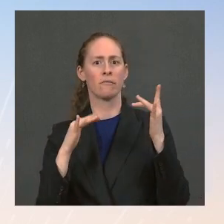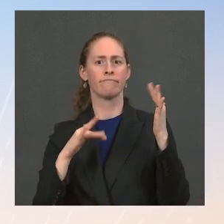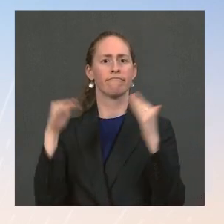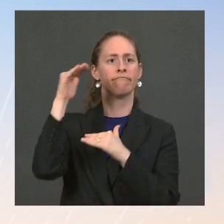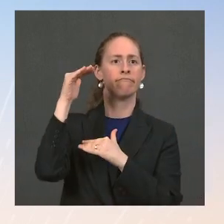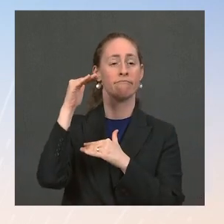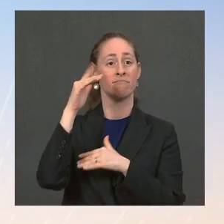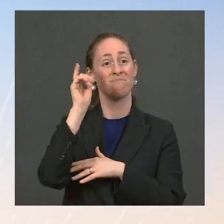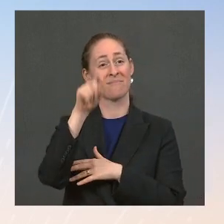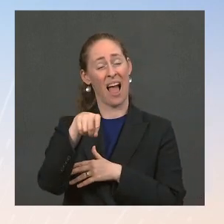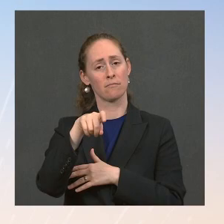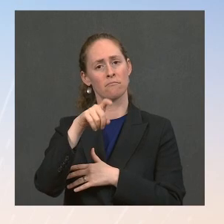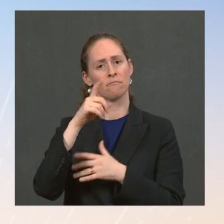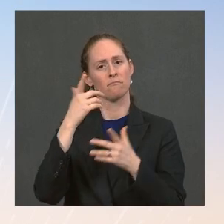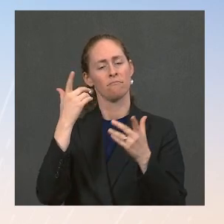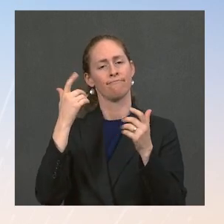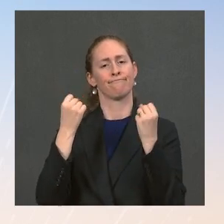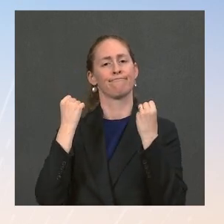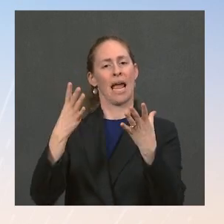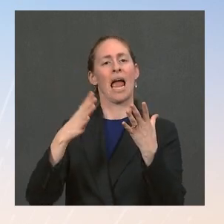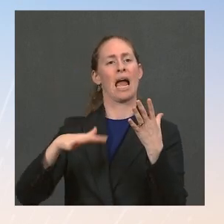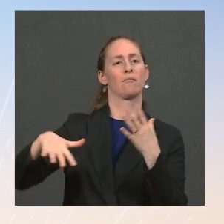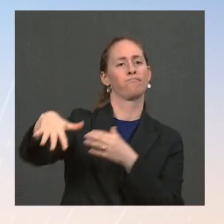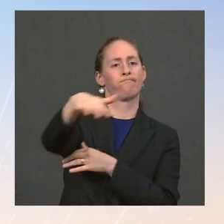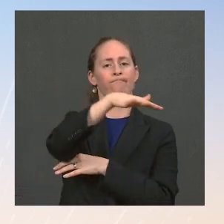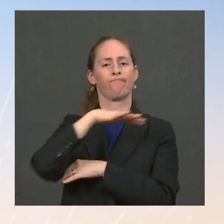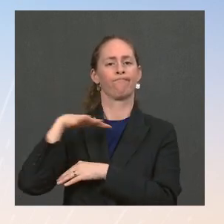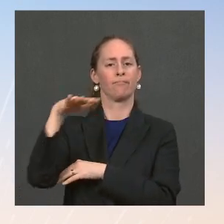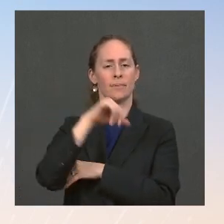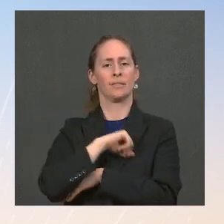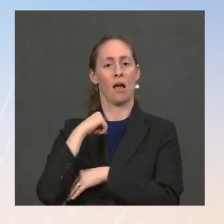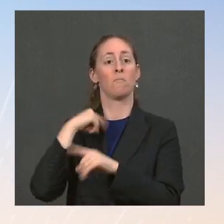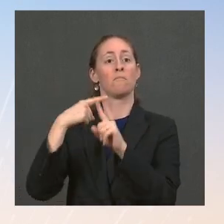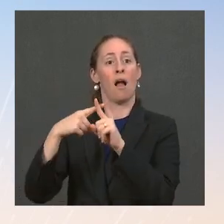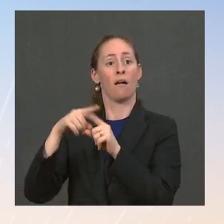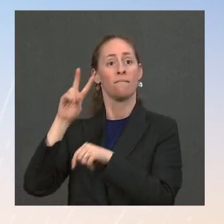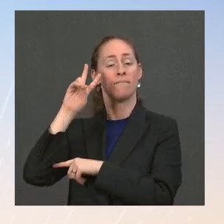and it requires the Vice President. So, I would say that's a legislative process.